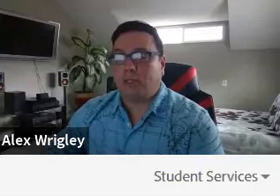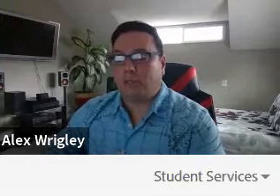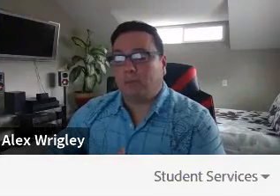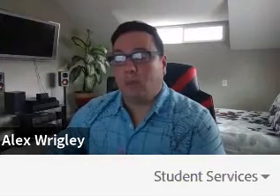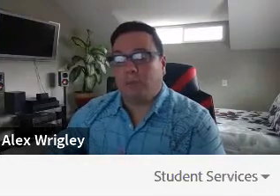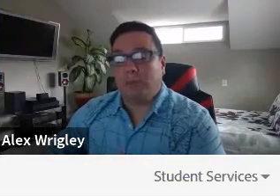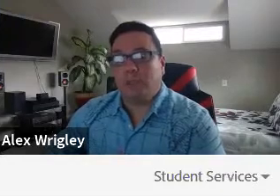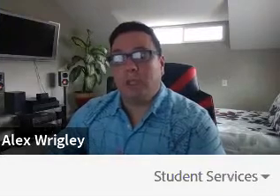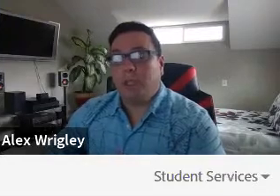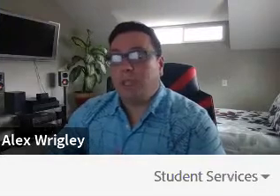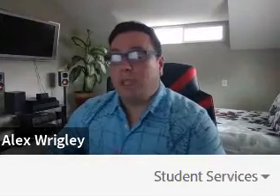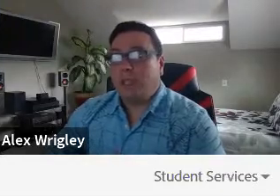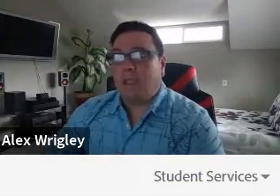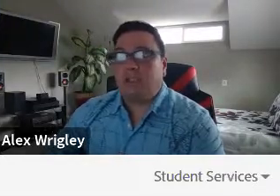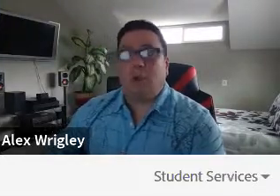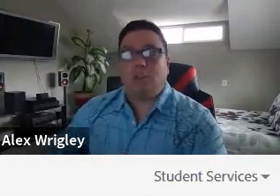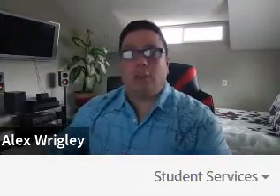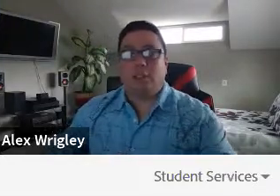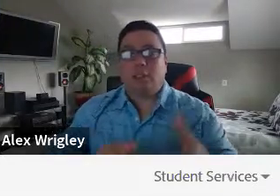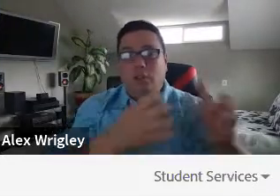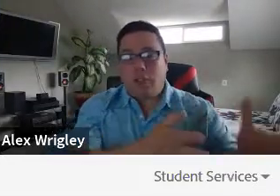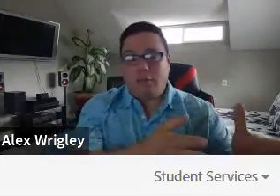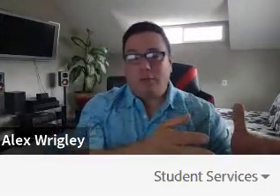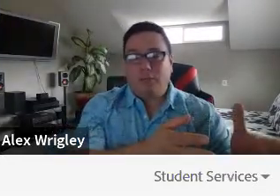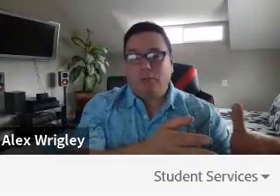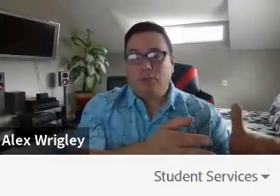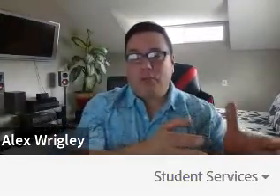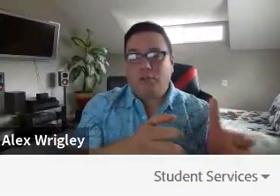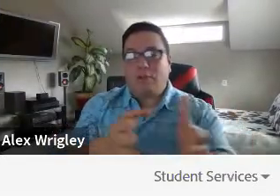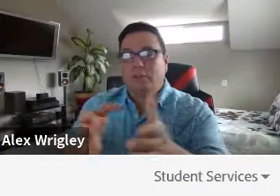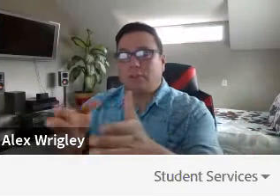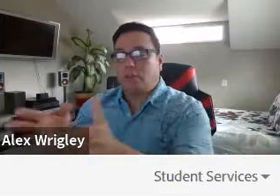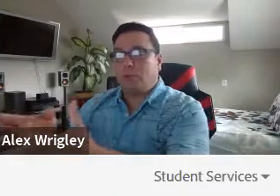accessible forms. And so as long as it starts off accessible, and then travels through